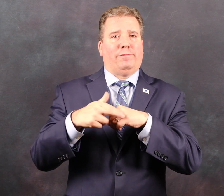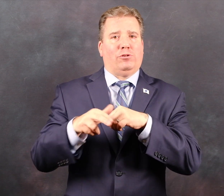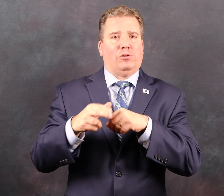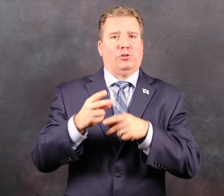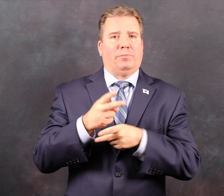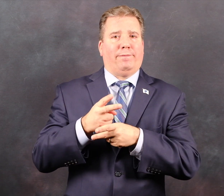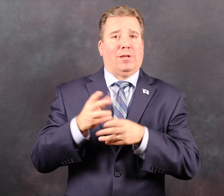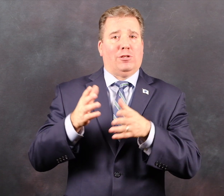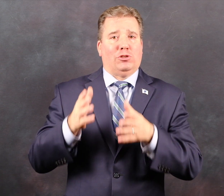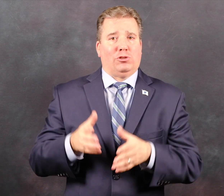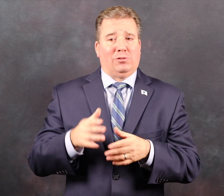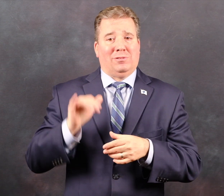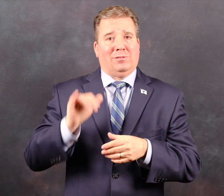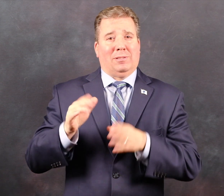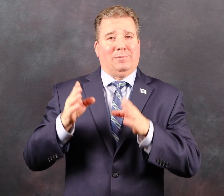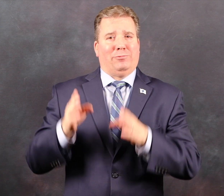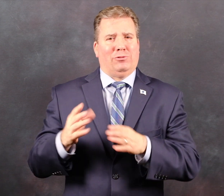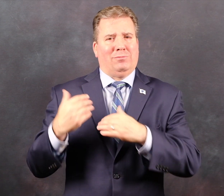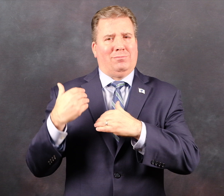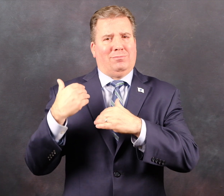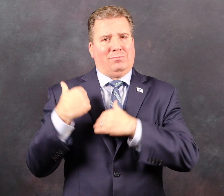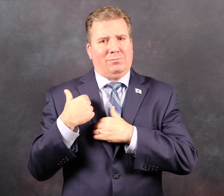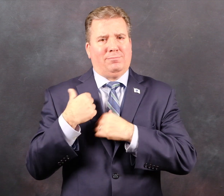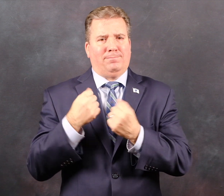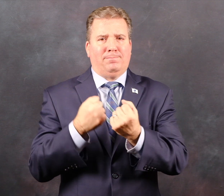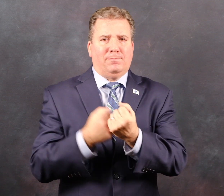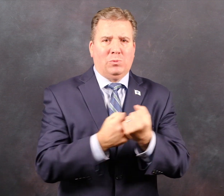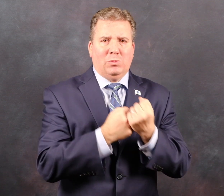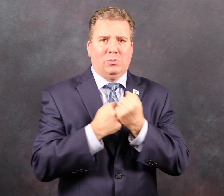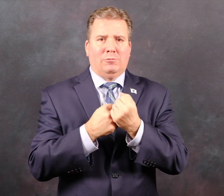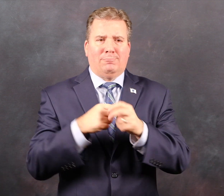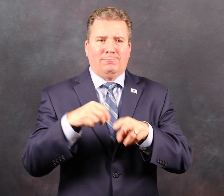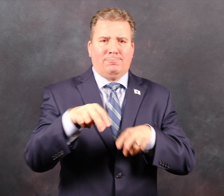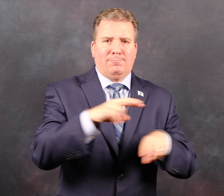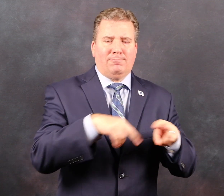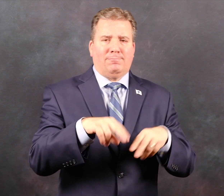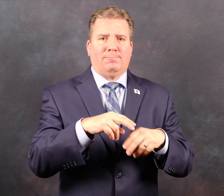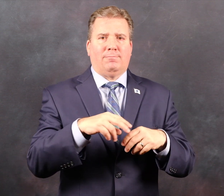The individual in this position would be responsible for supporting and overseeing the referral